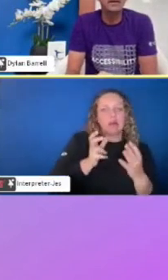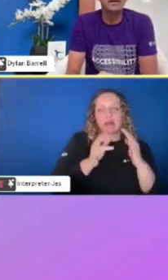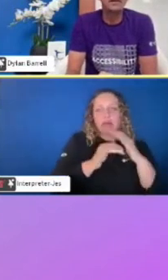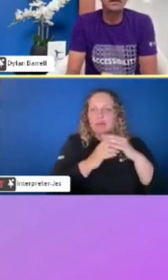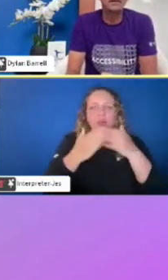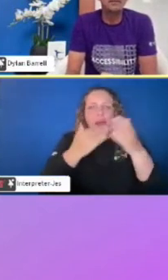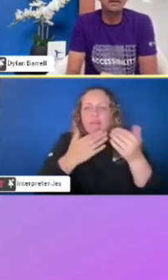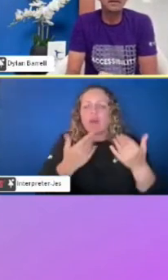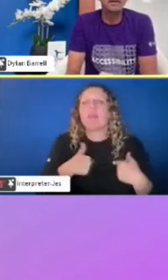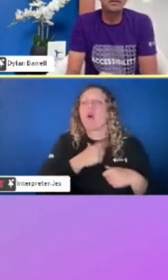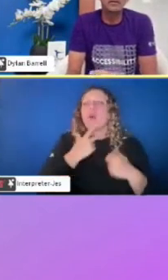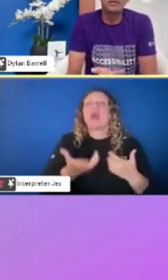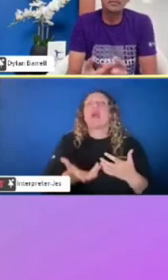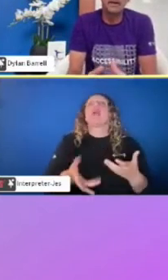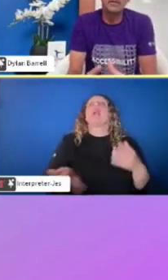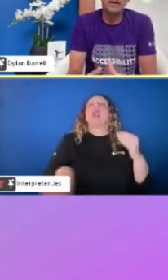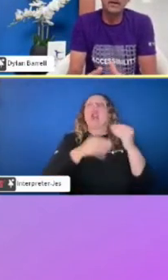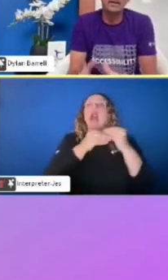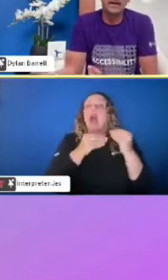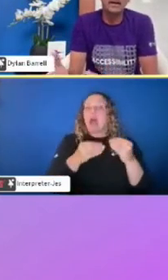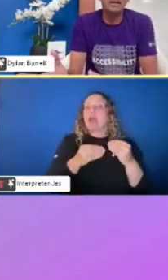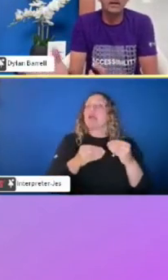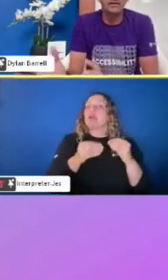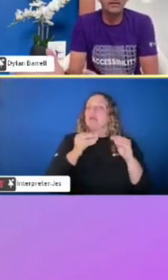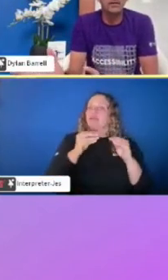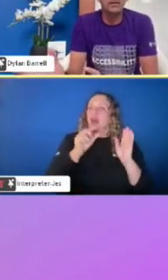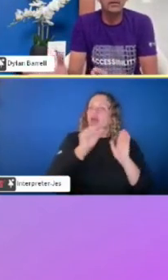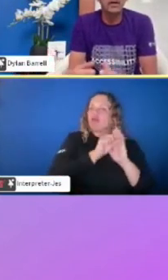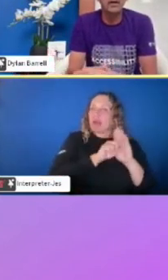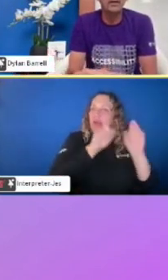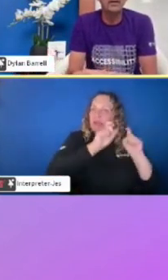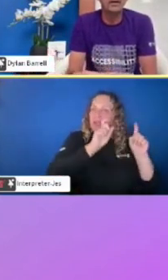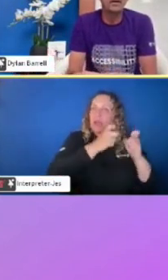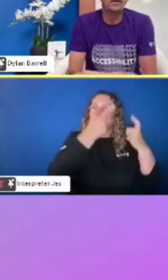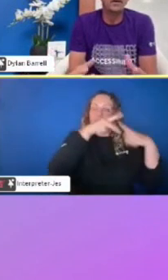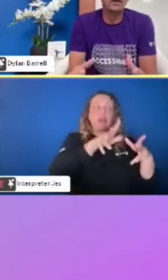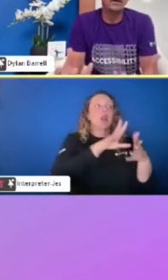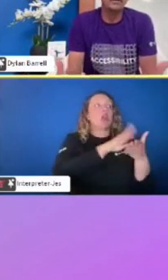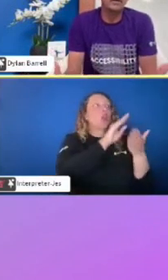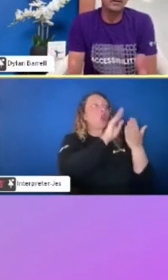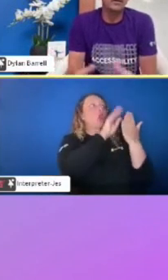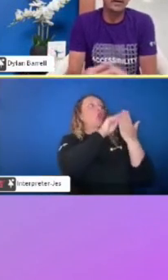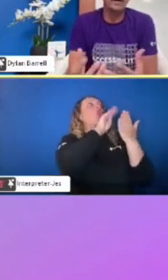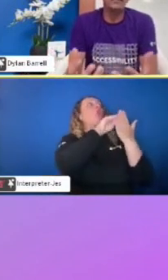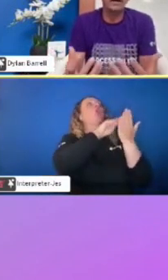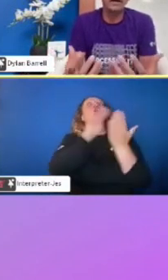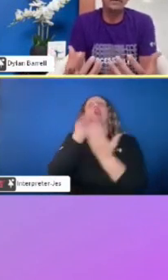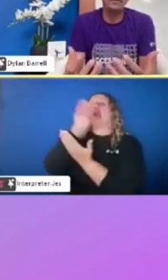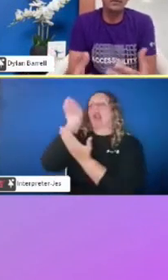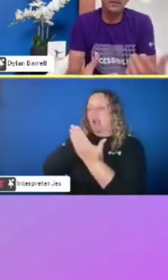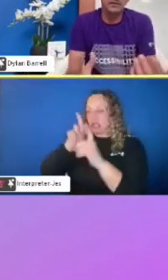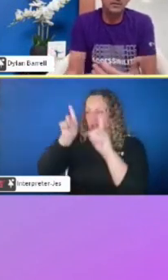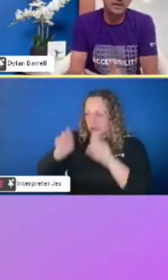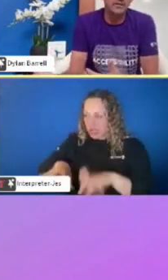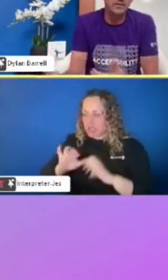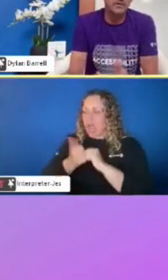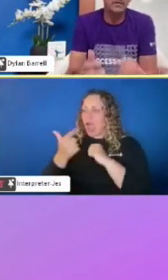This is the ability to measure at the end of a course, the learning and retention. so somebody went through the course,